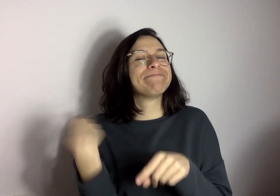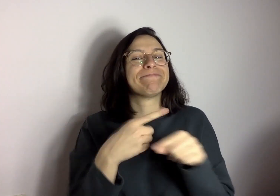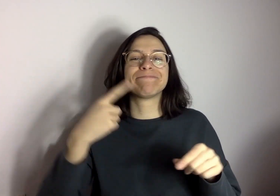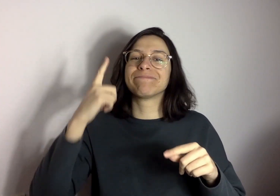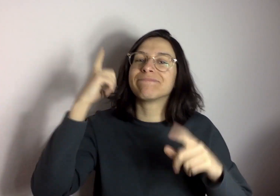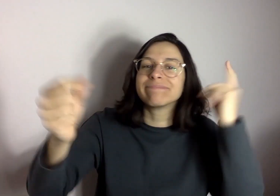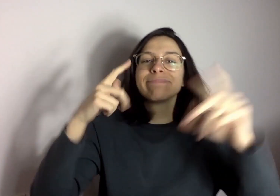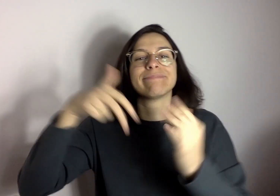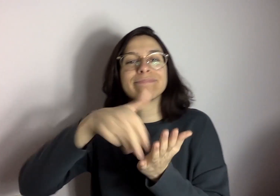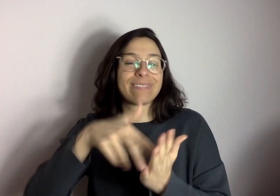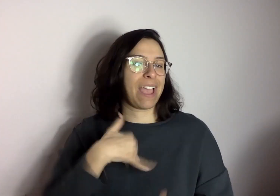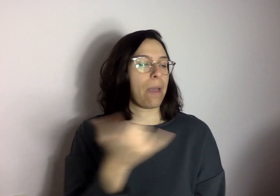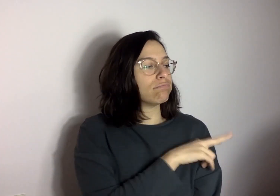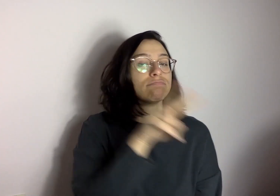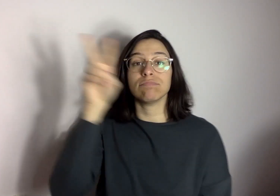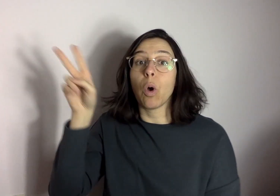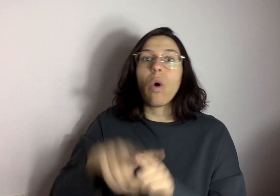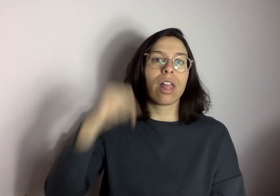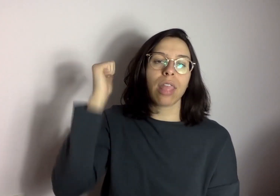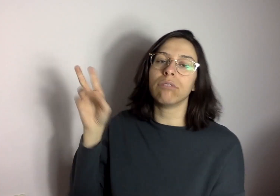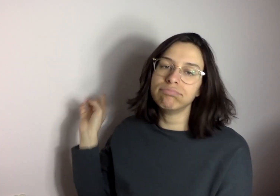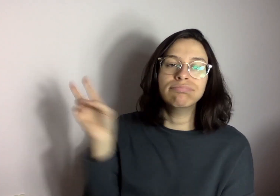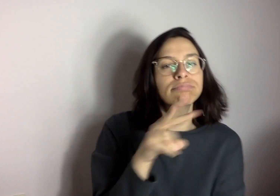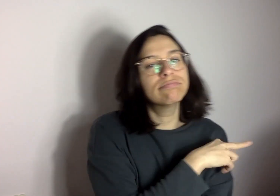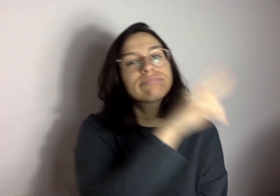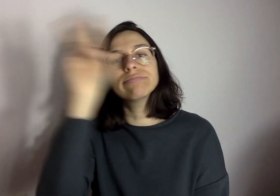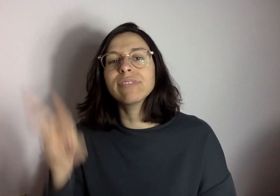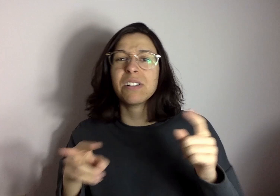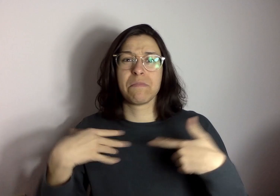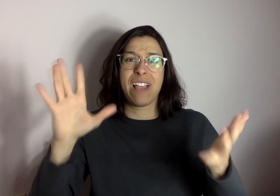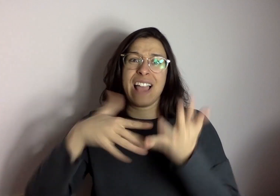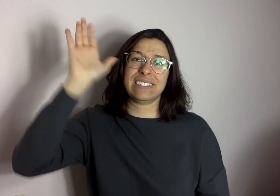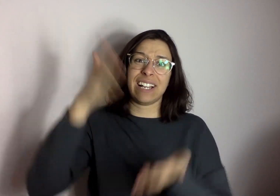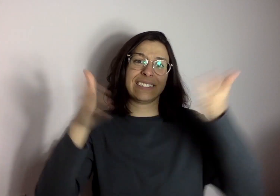I always look in every direction…left, right, up, down, behind me